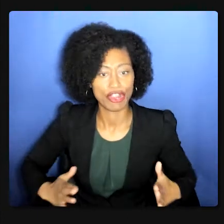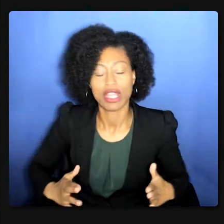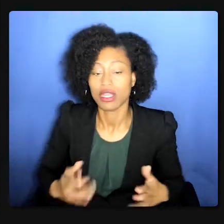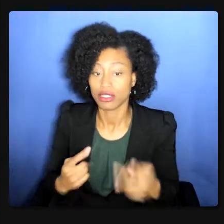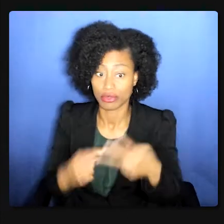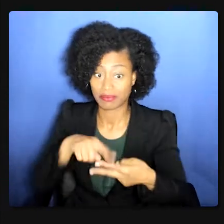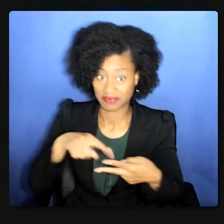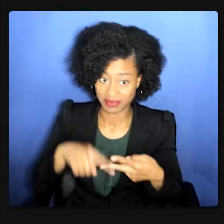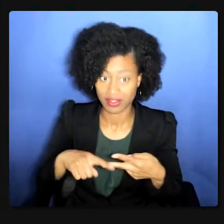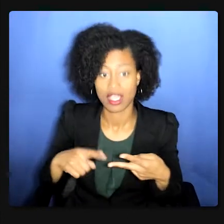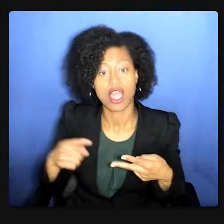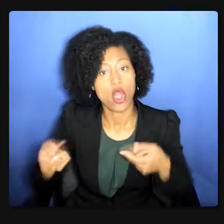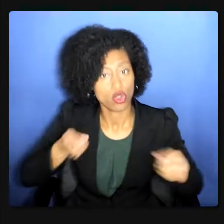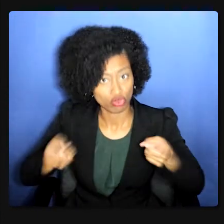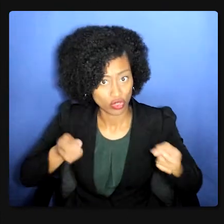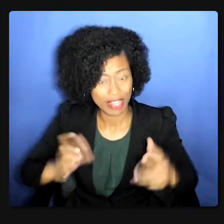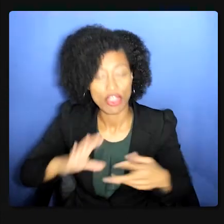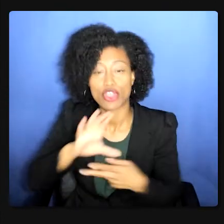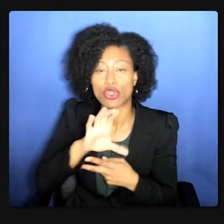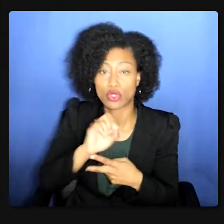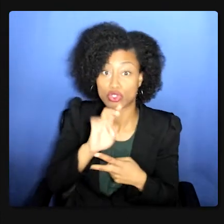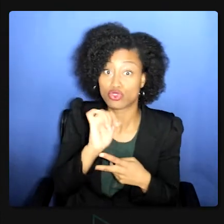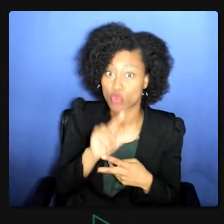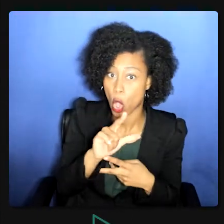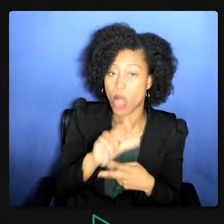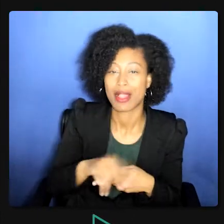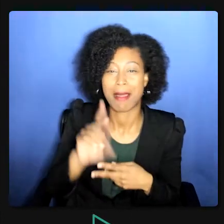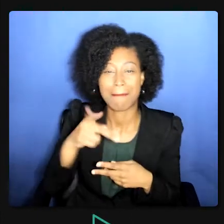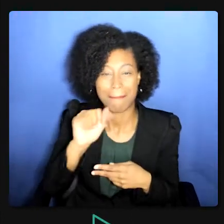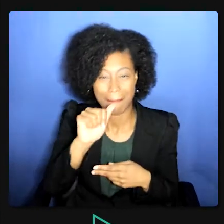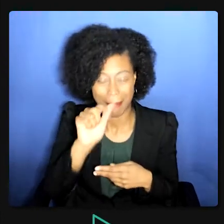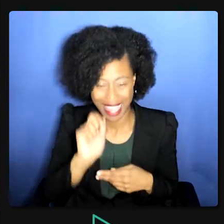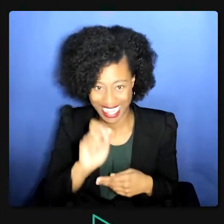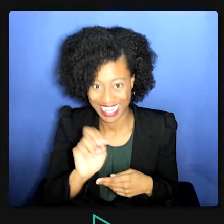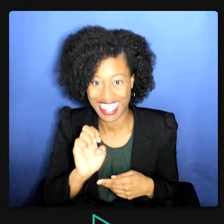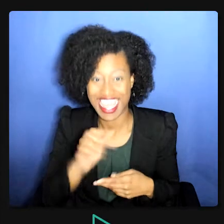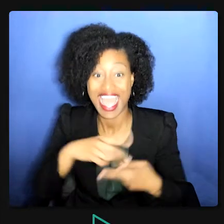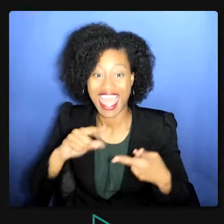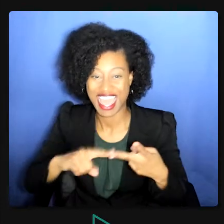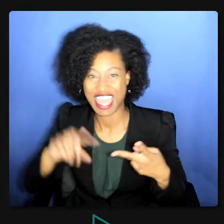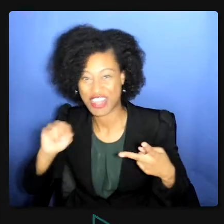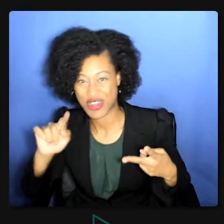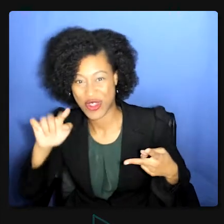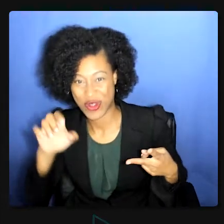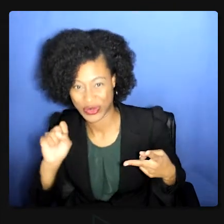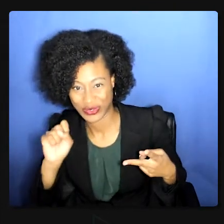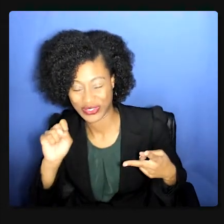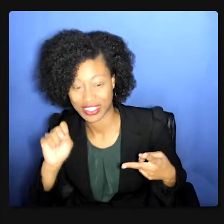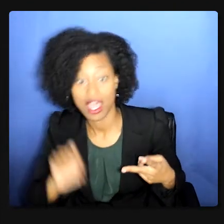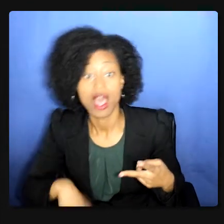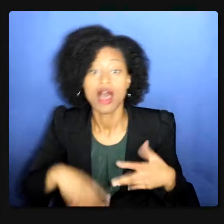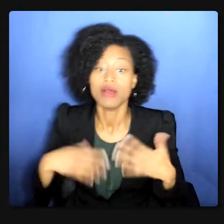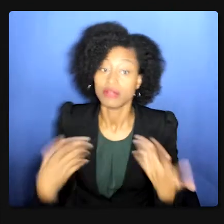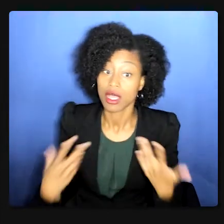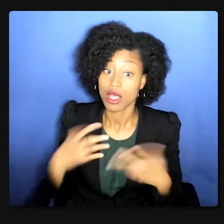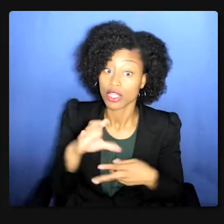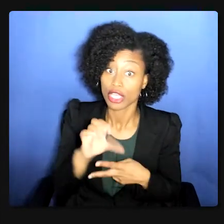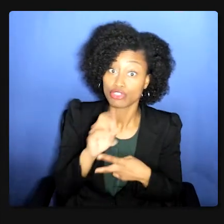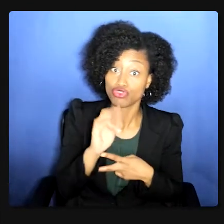The orchestrator, the control plane and the nodes. So the control plane is actually the part of Kubernetes